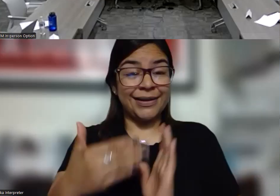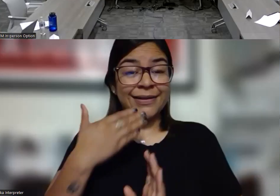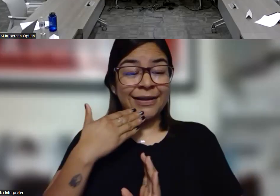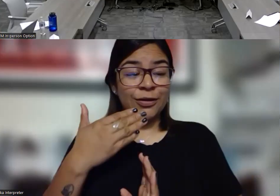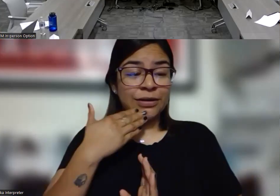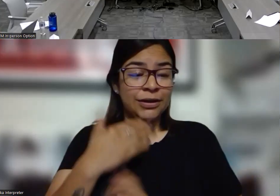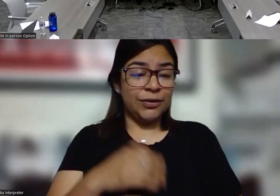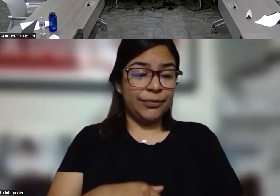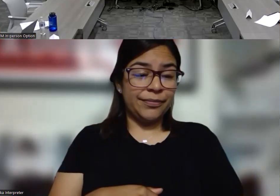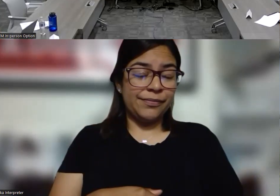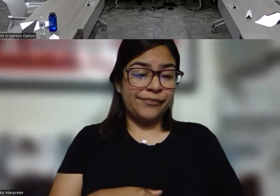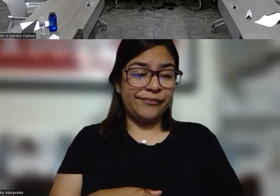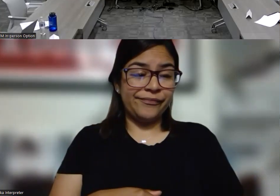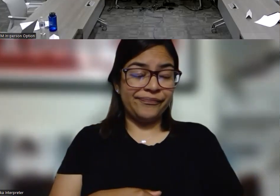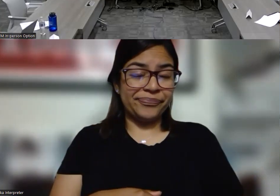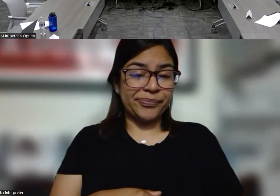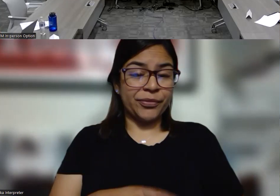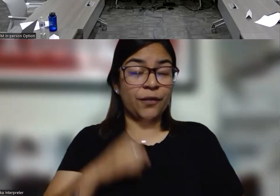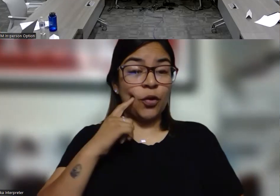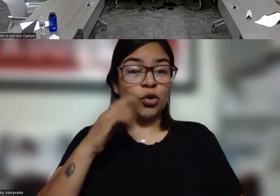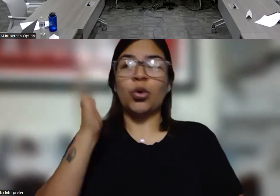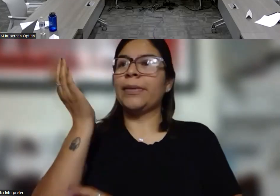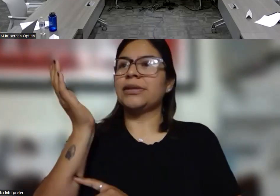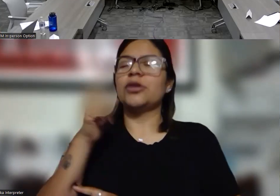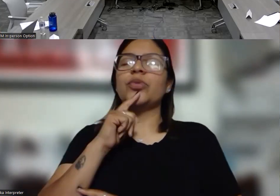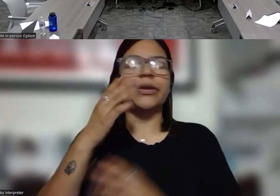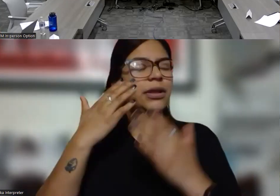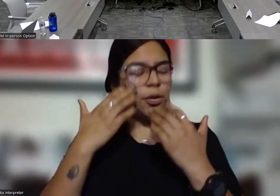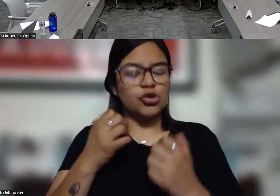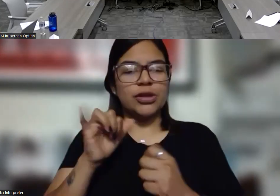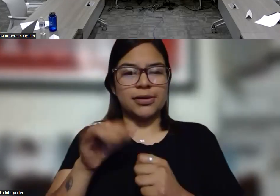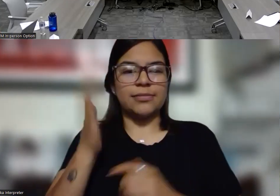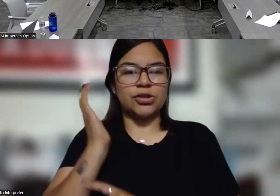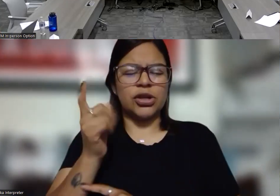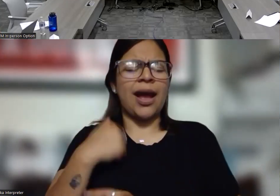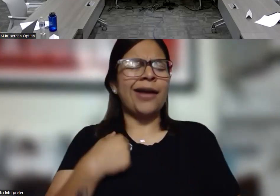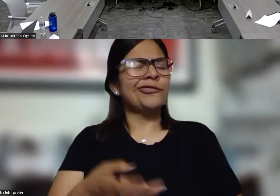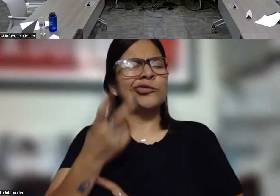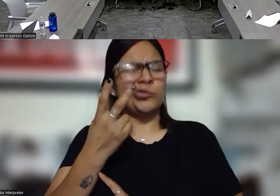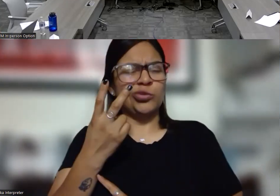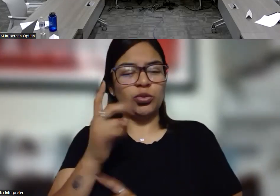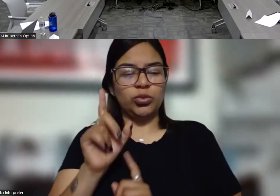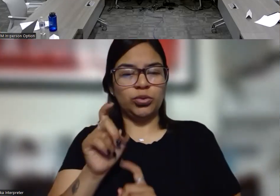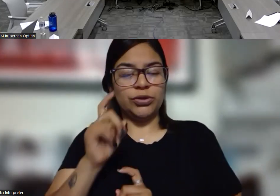and informative presentation really appreciated it I just have two questions for your consideration